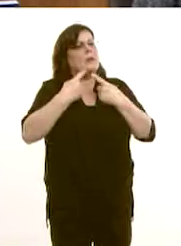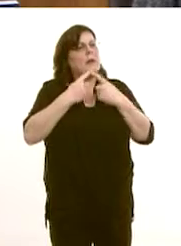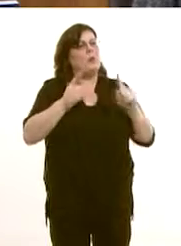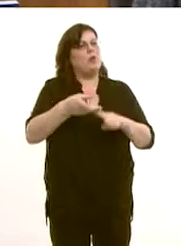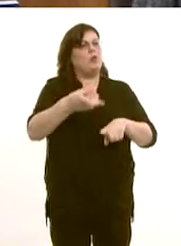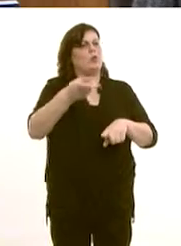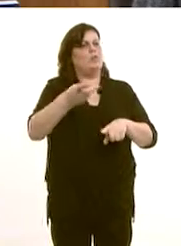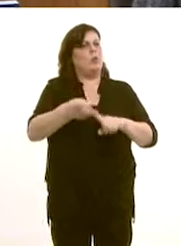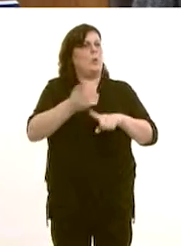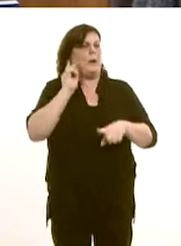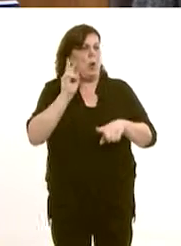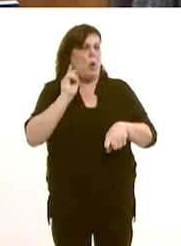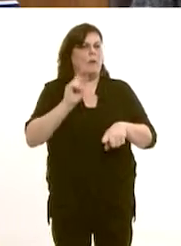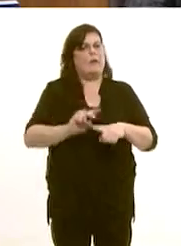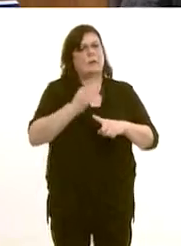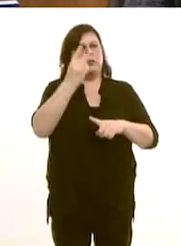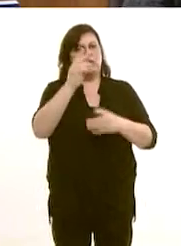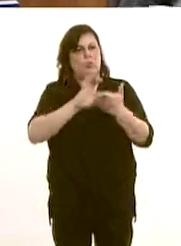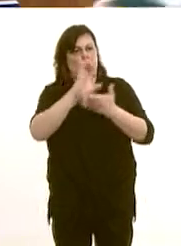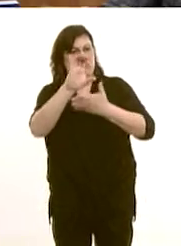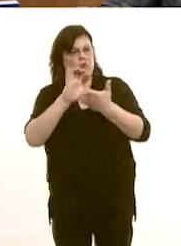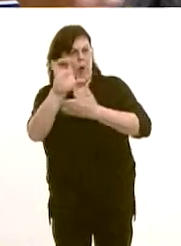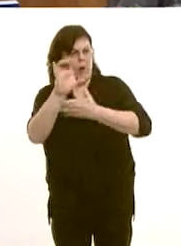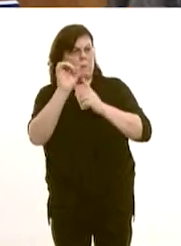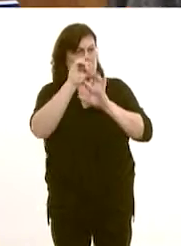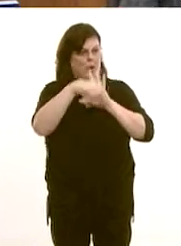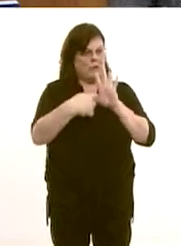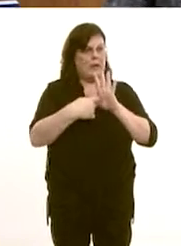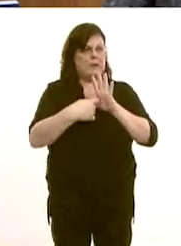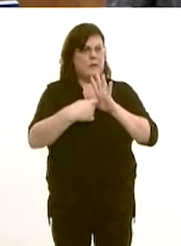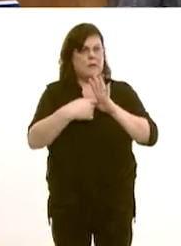two grant schemes where the window has opened.